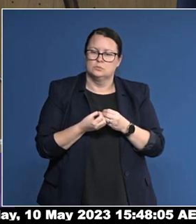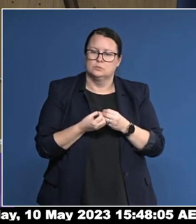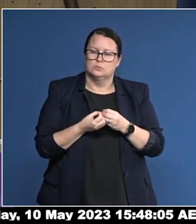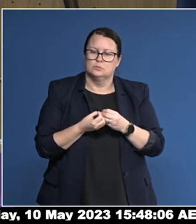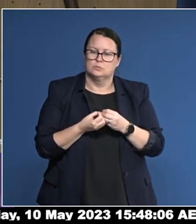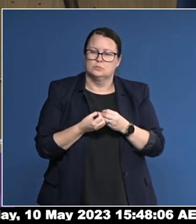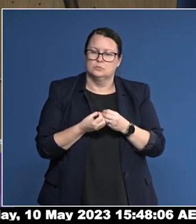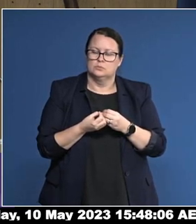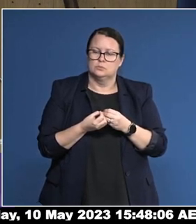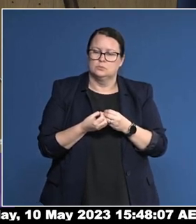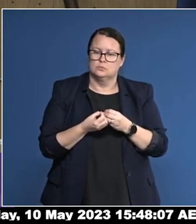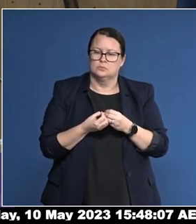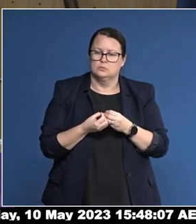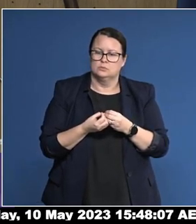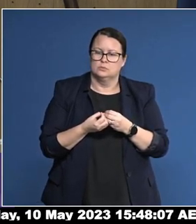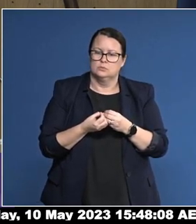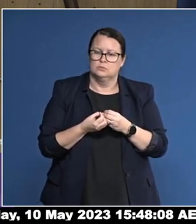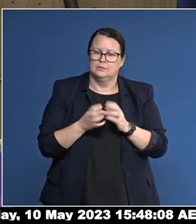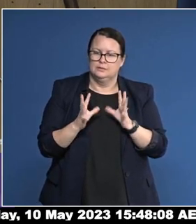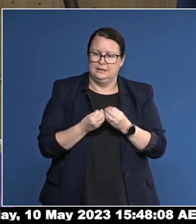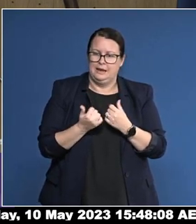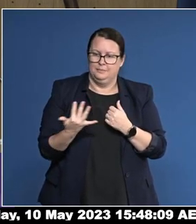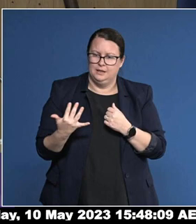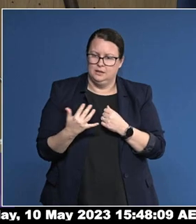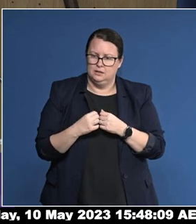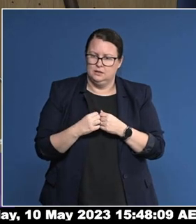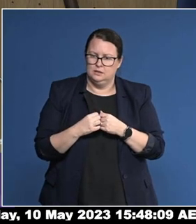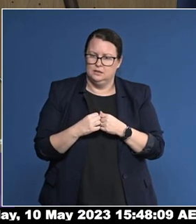In terms of other work, the Royal Commission has a number of research reports which it